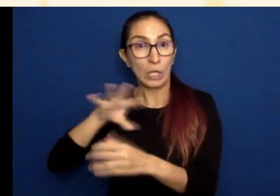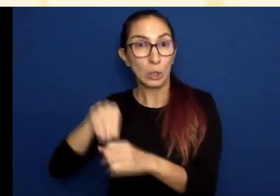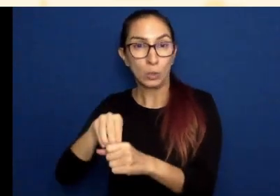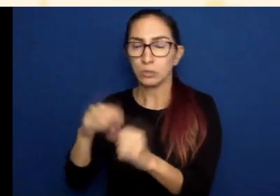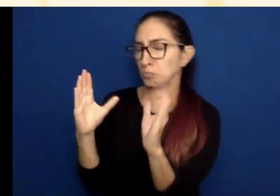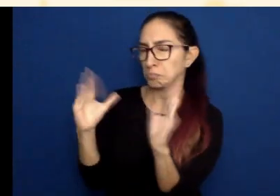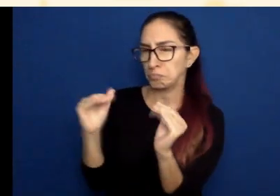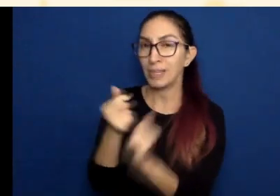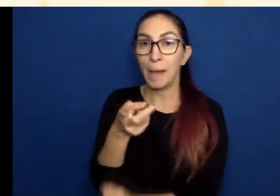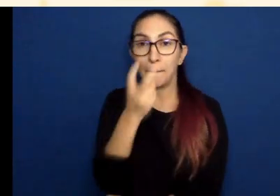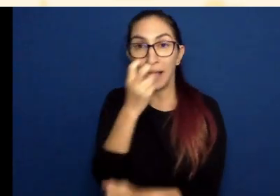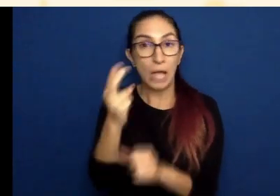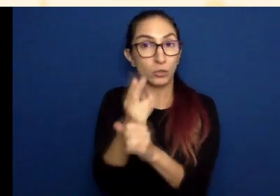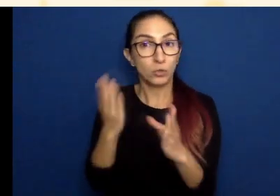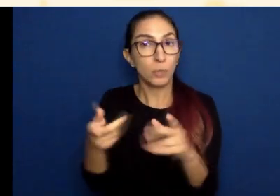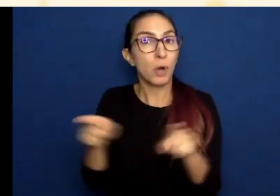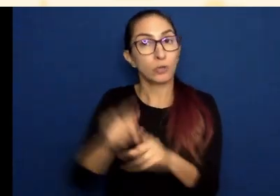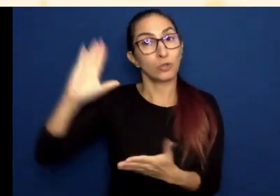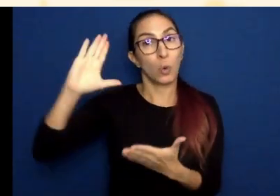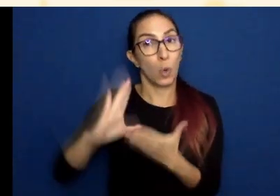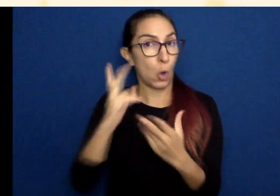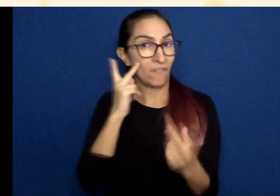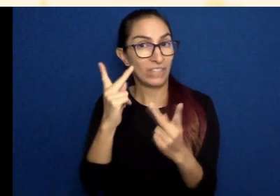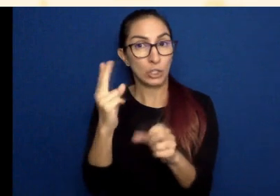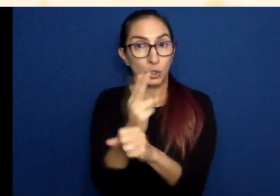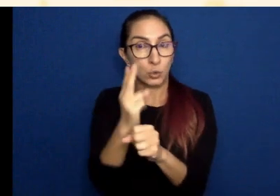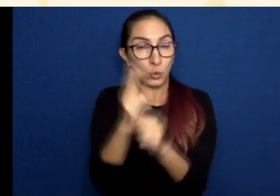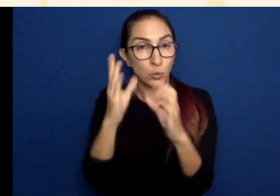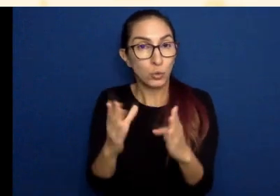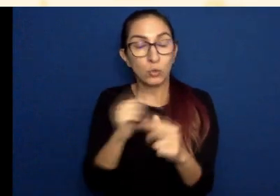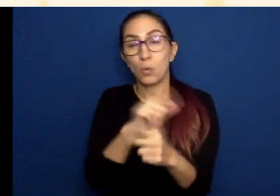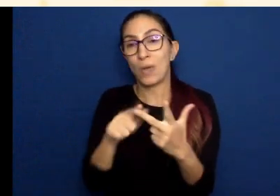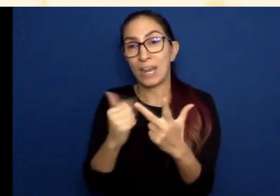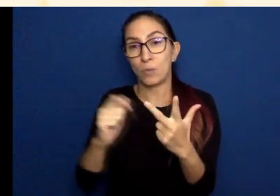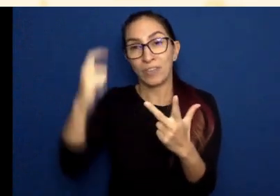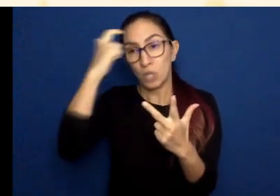blind users, but also low vision users, and also users with cognitive and learning difficulties.